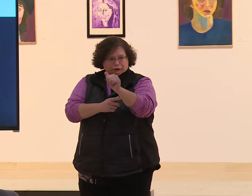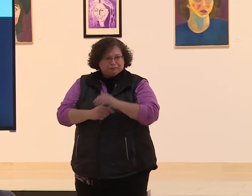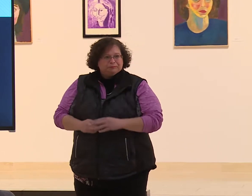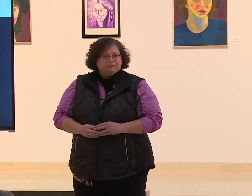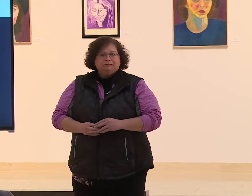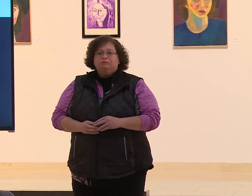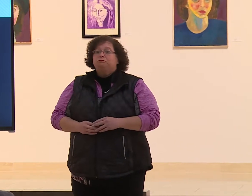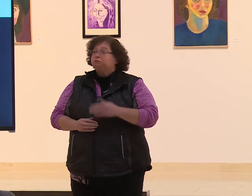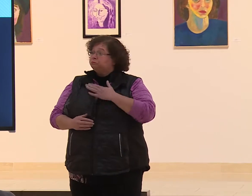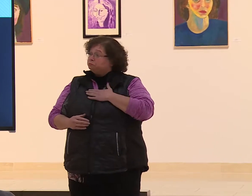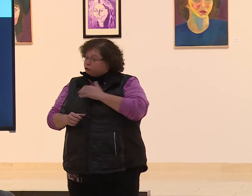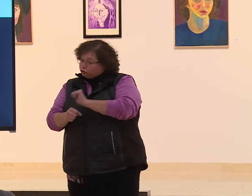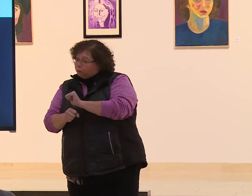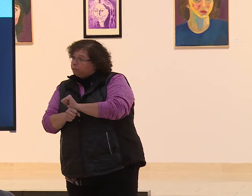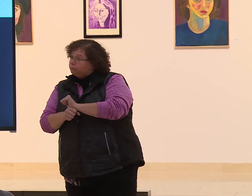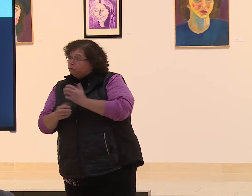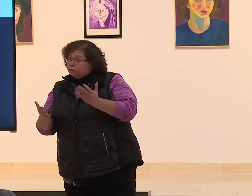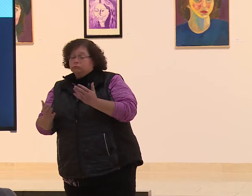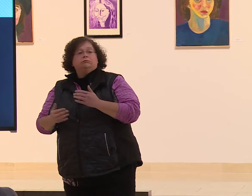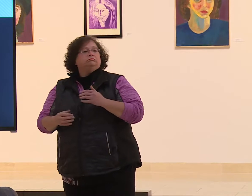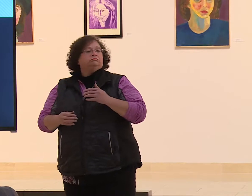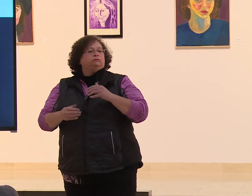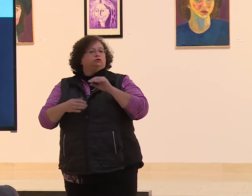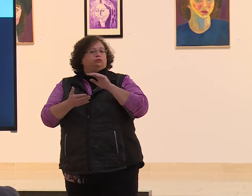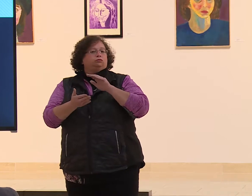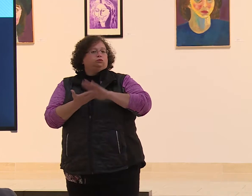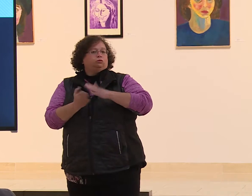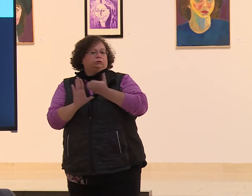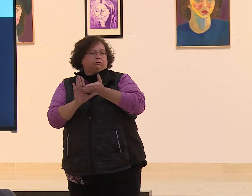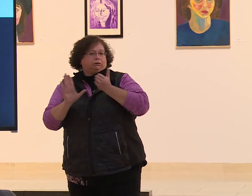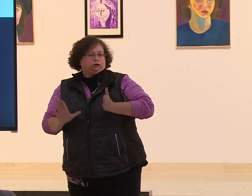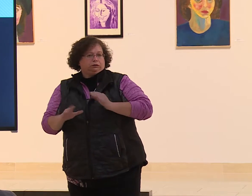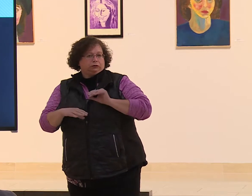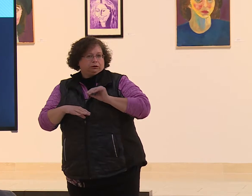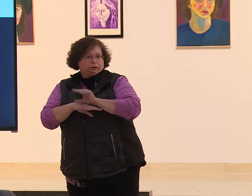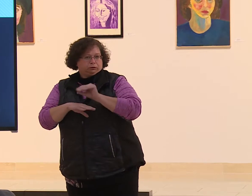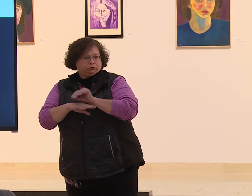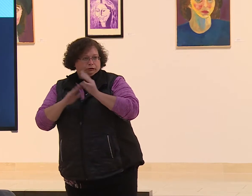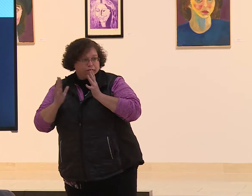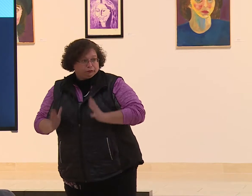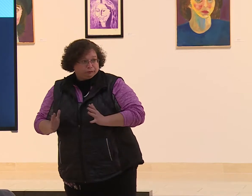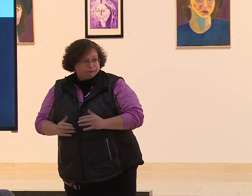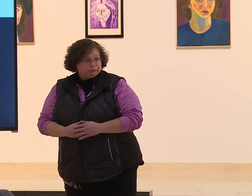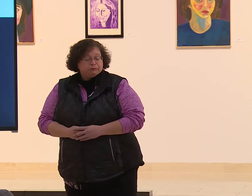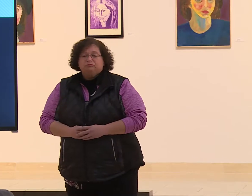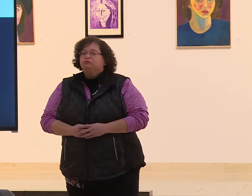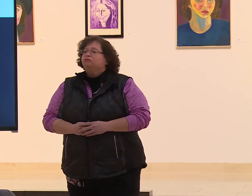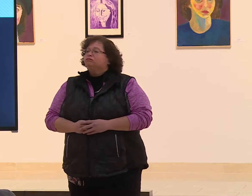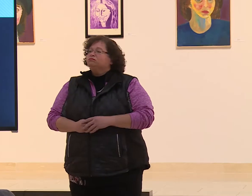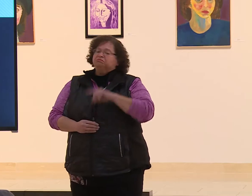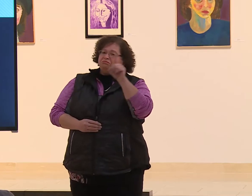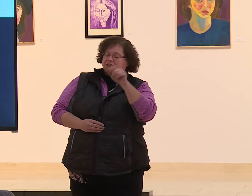I live in Atlanta, Georgia. I work as a school psychologist and a counselor.